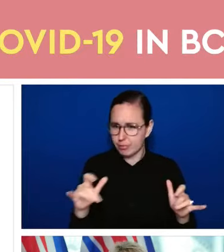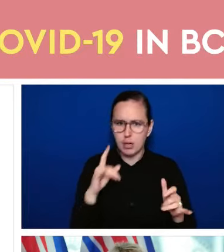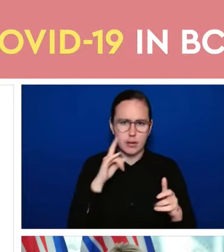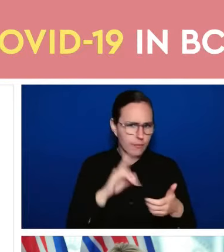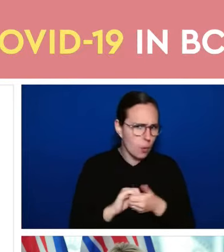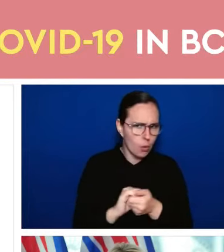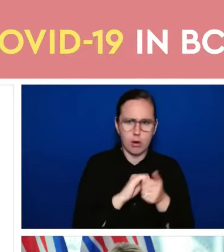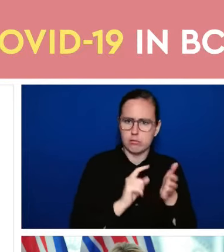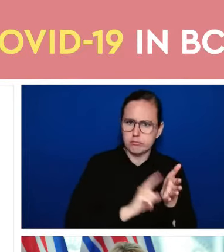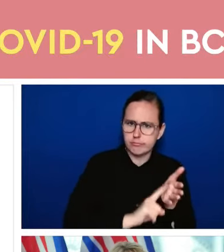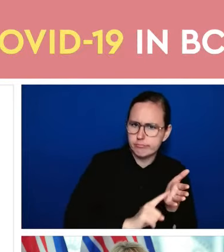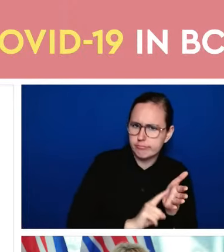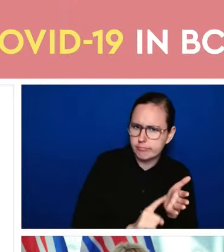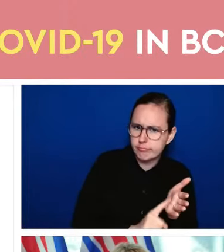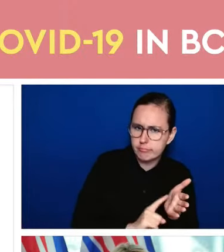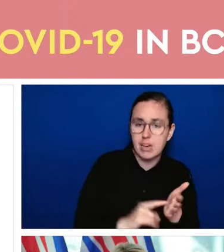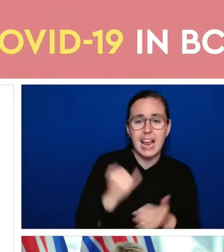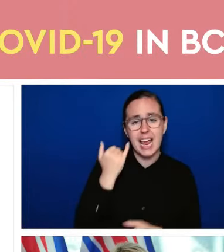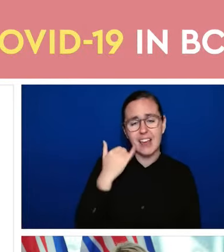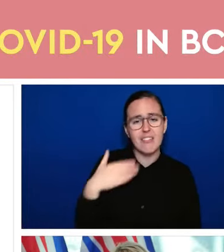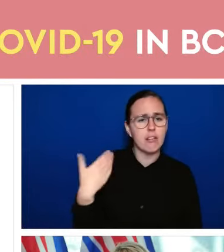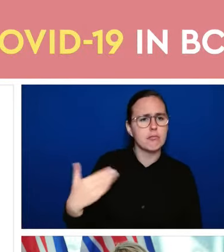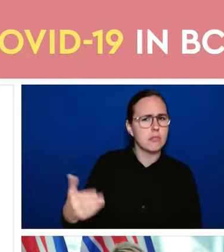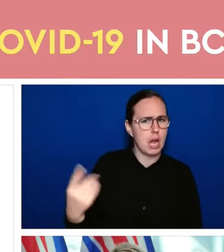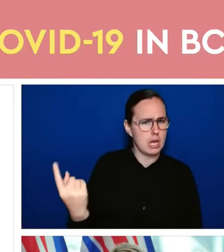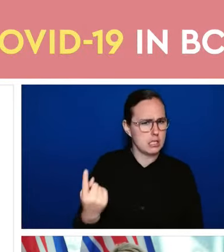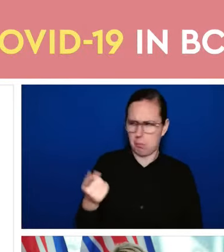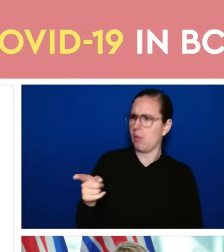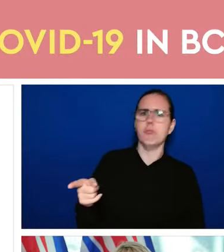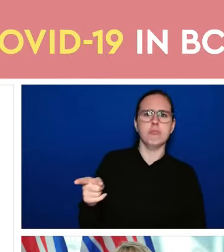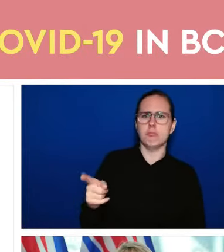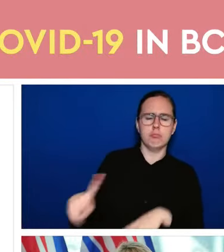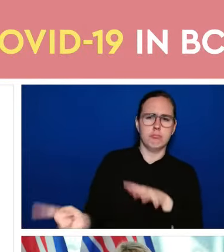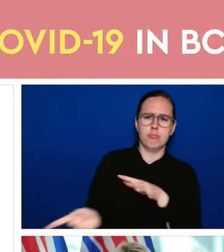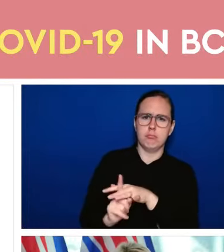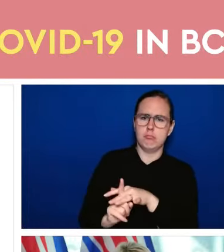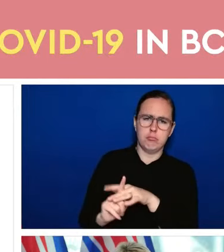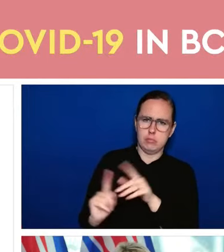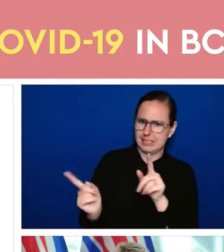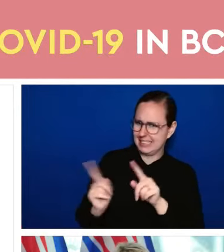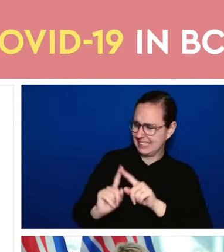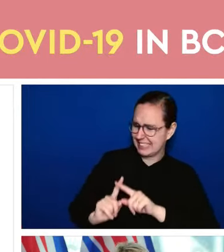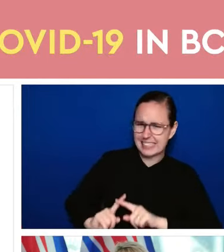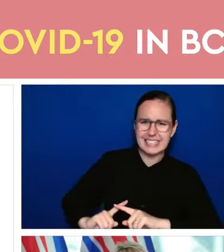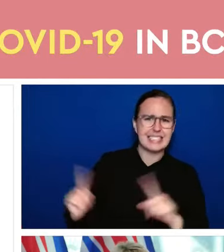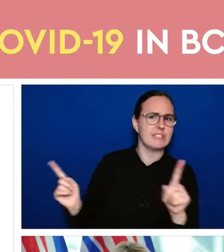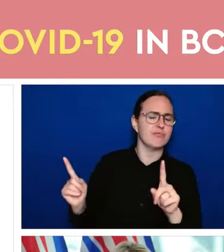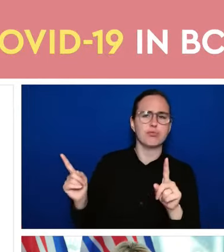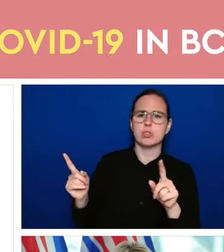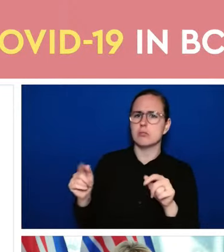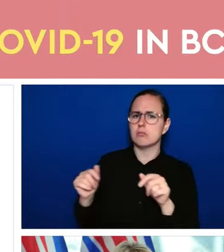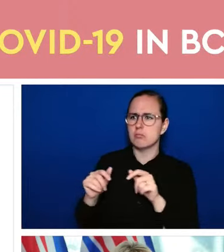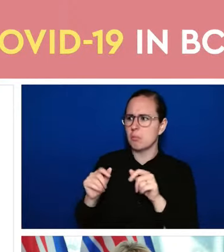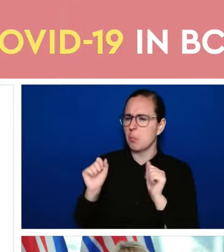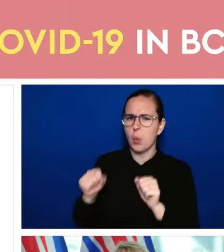somewhere else in the world but even that goes down in probability is more more people have immunity particularly